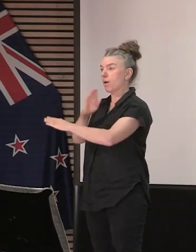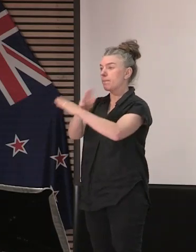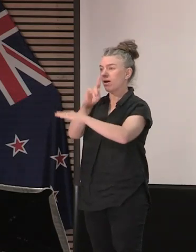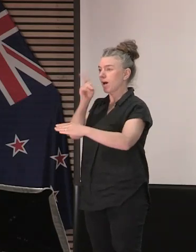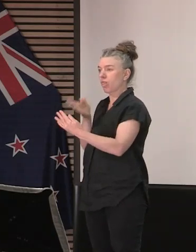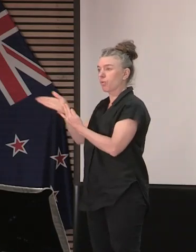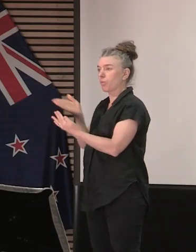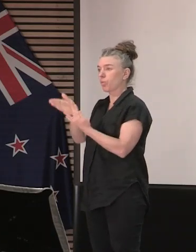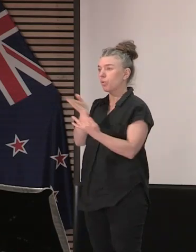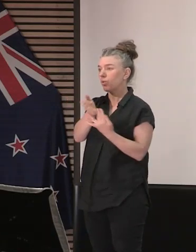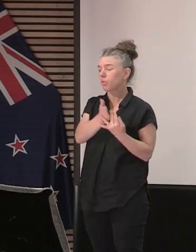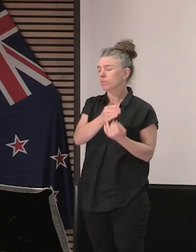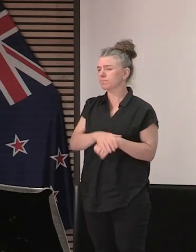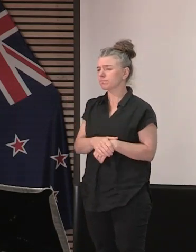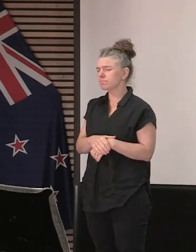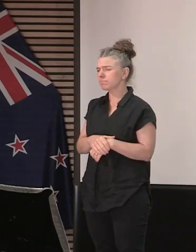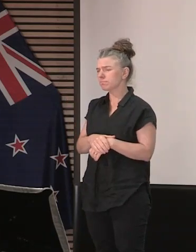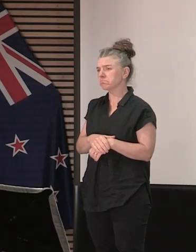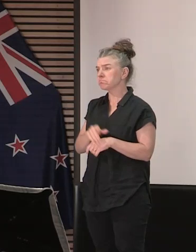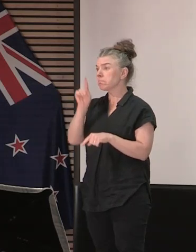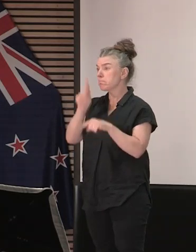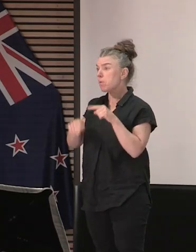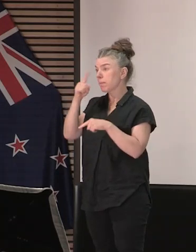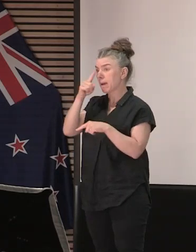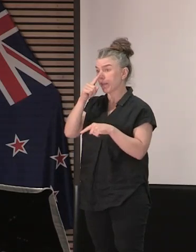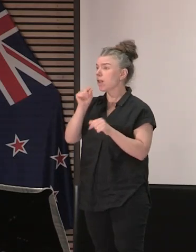While most aredoing the right thing, someare not.